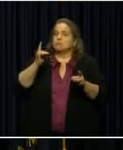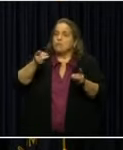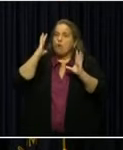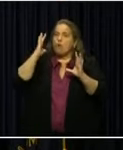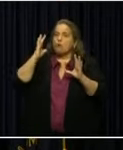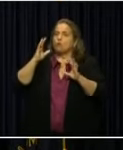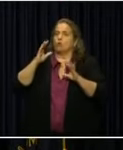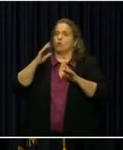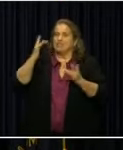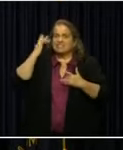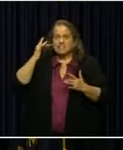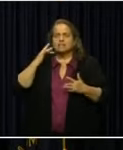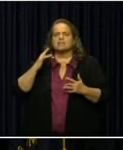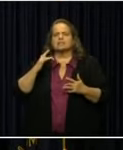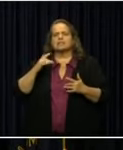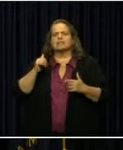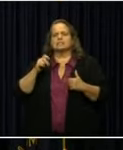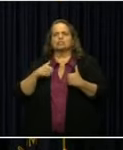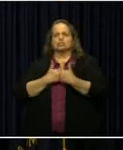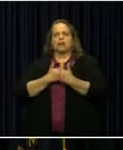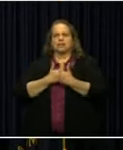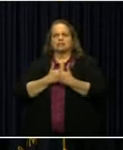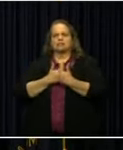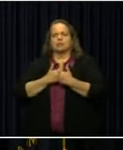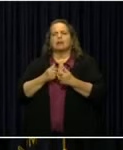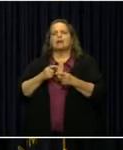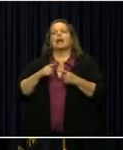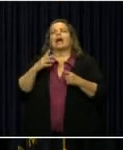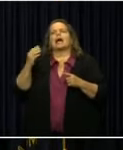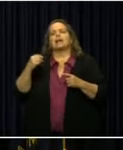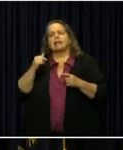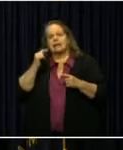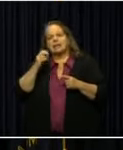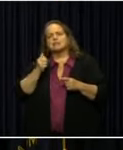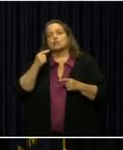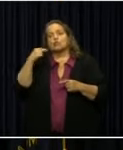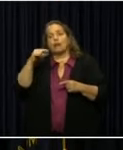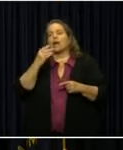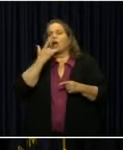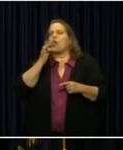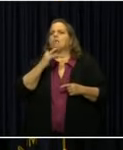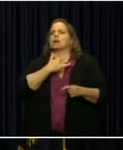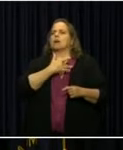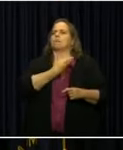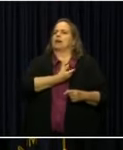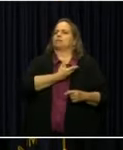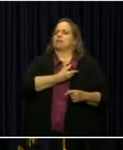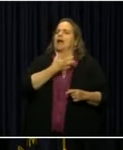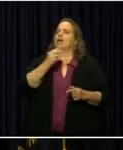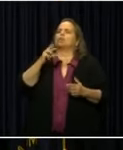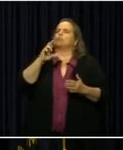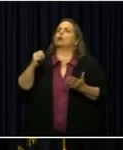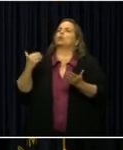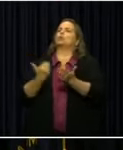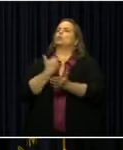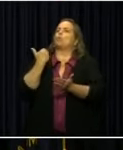TO THE OCCASION. WE APPRECIATE THEM.